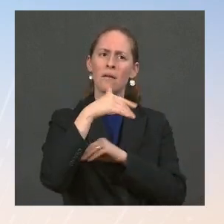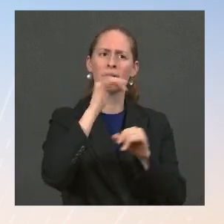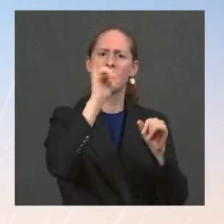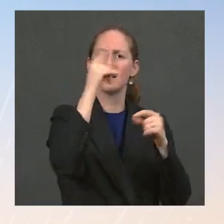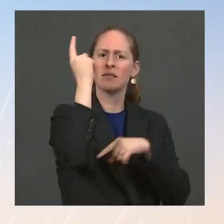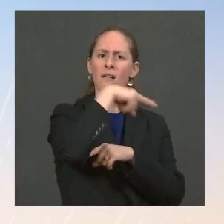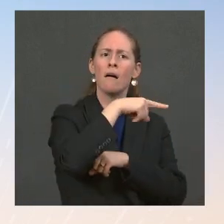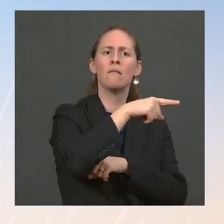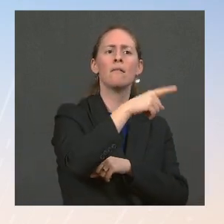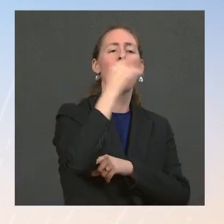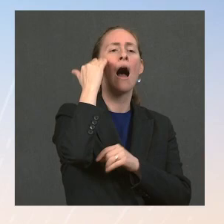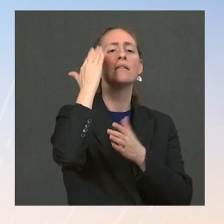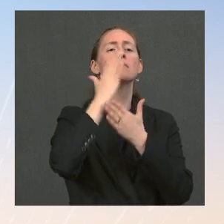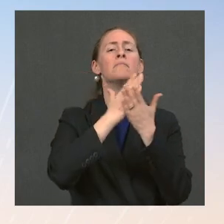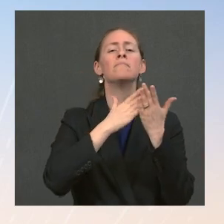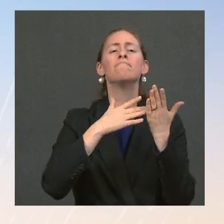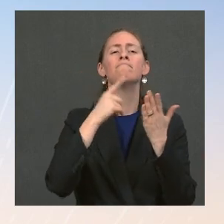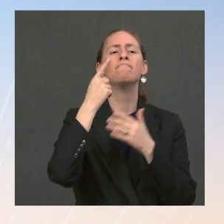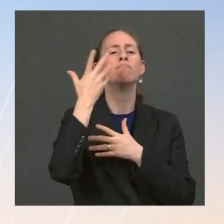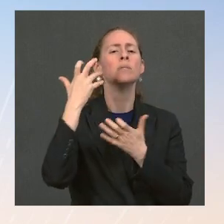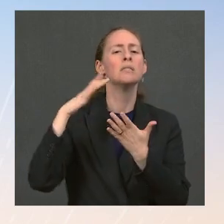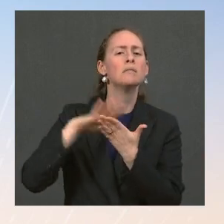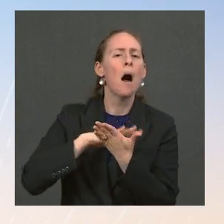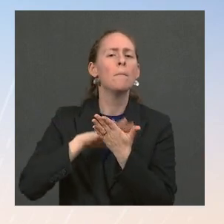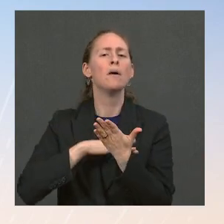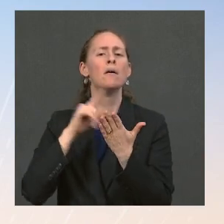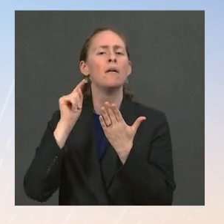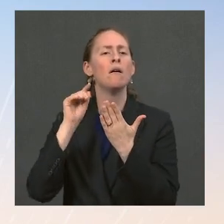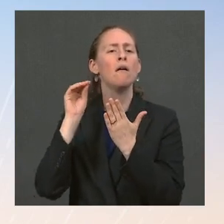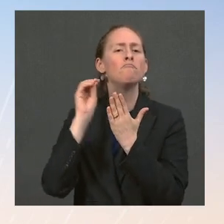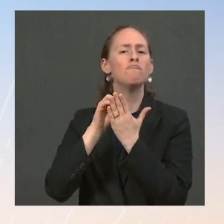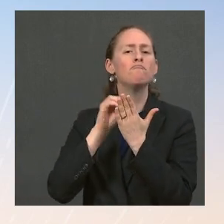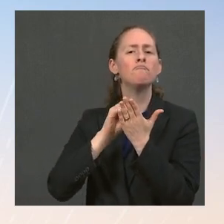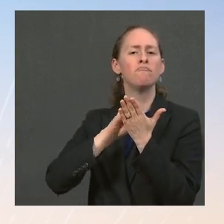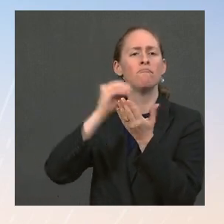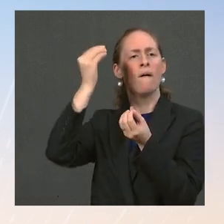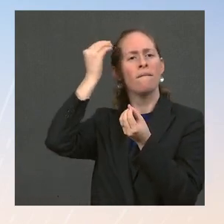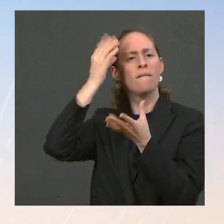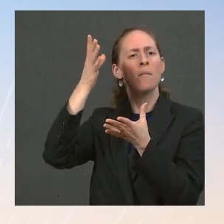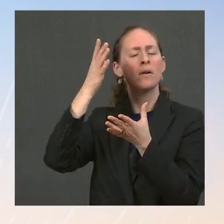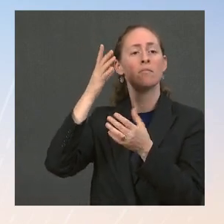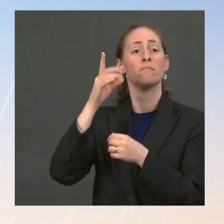There are -- there are moments throughout history where Presidents and White Houses have asserted executive privilege.